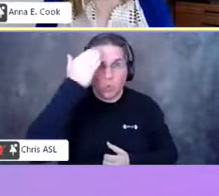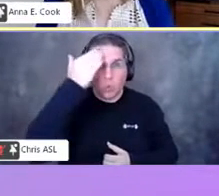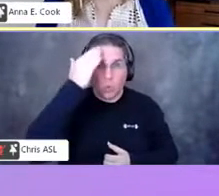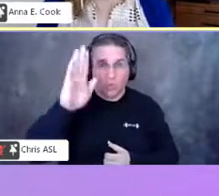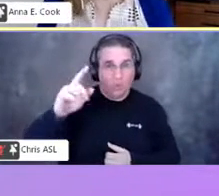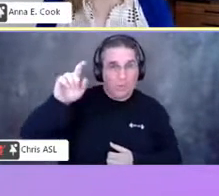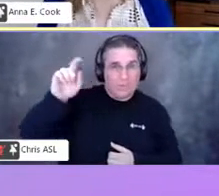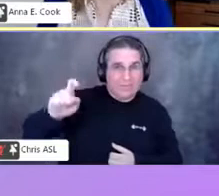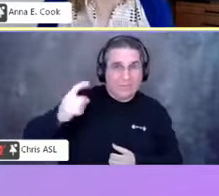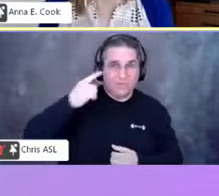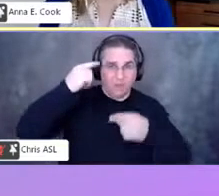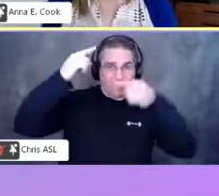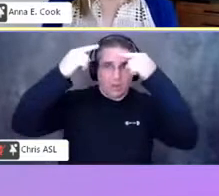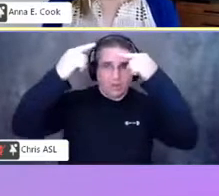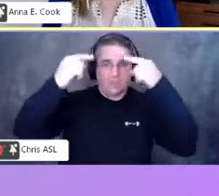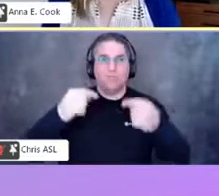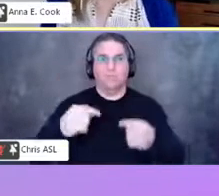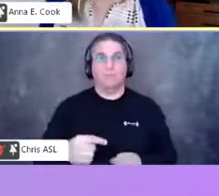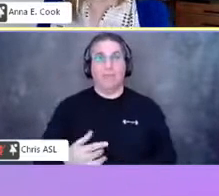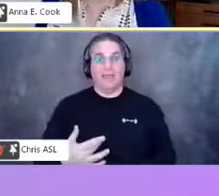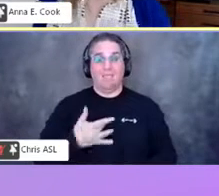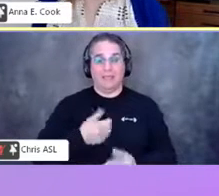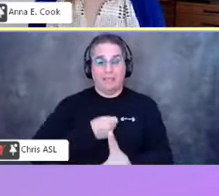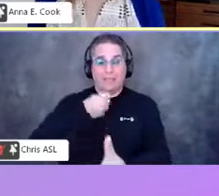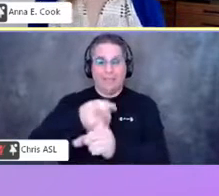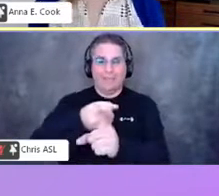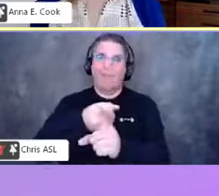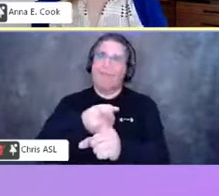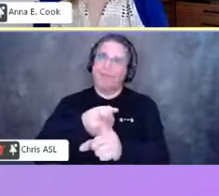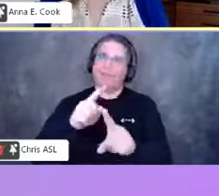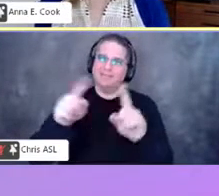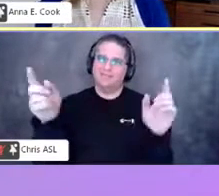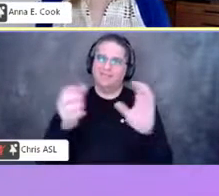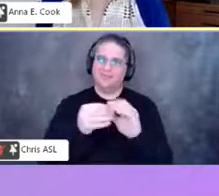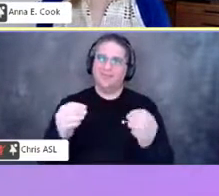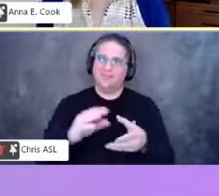can be a little different so I'd like to take a few minutes with you all to think